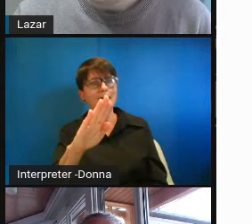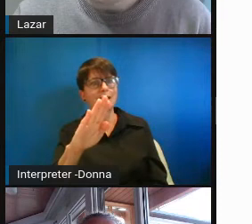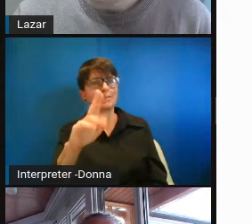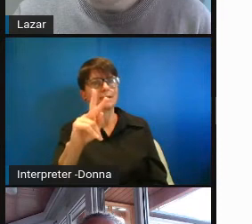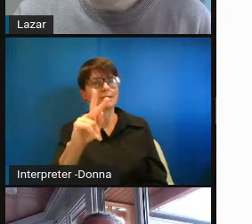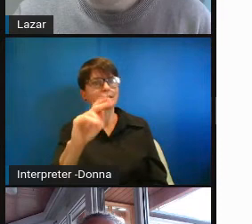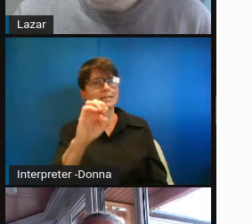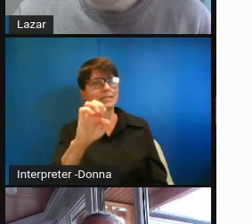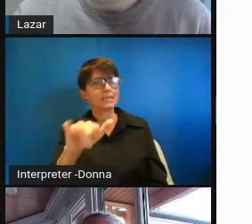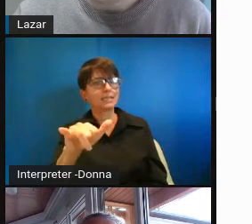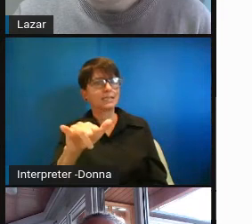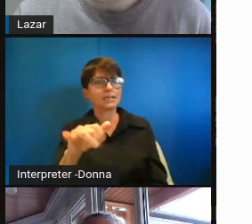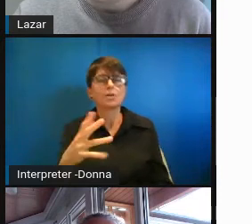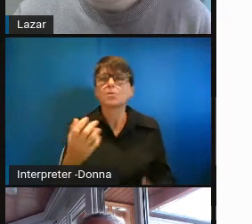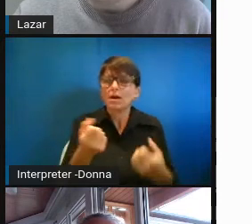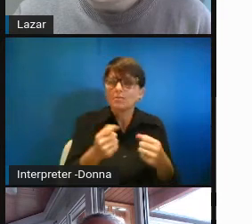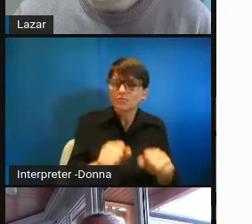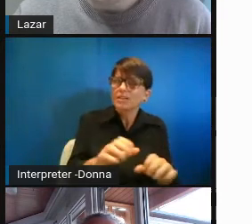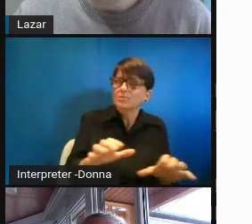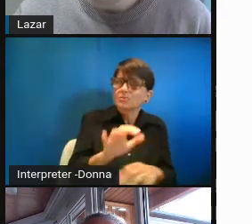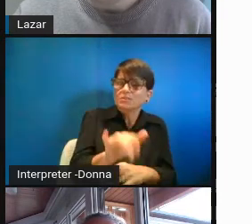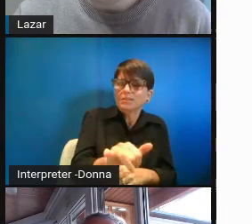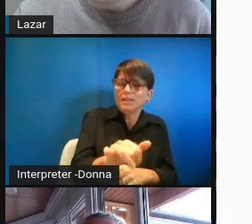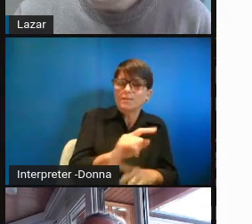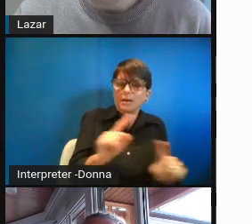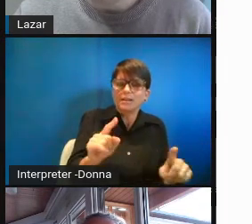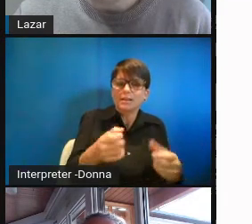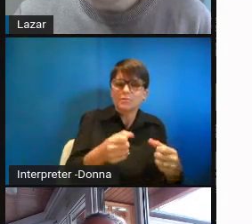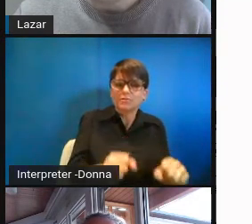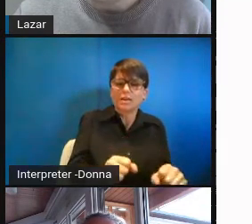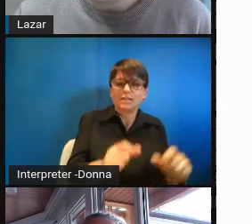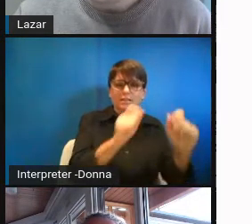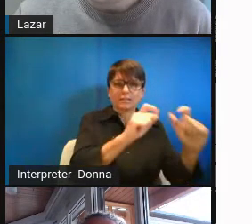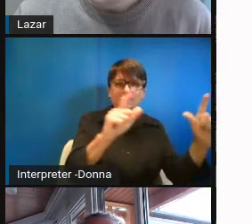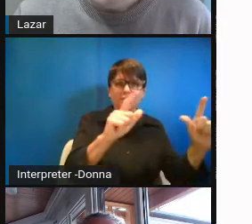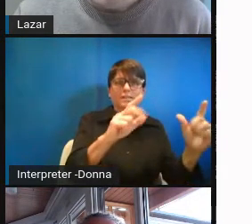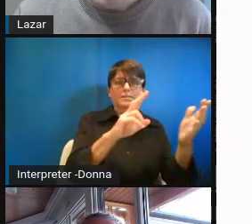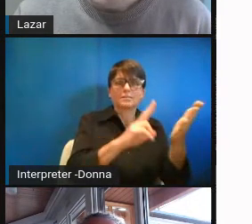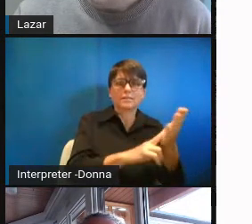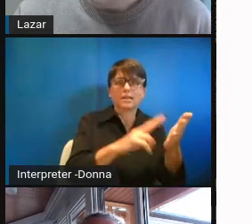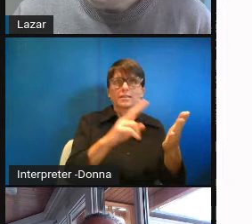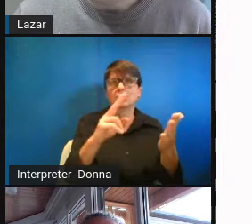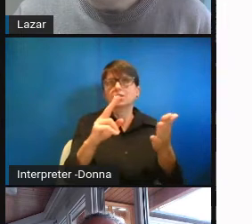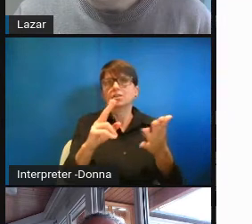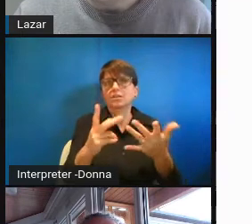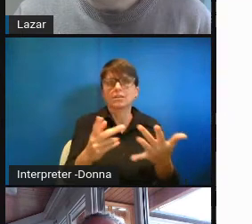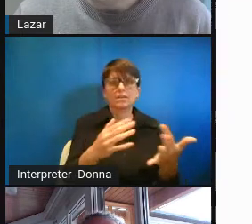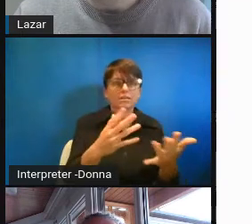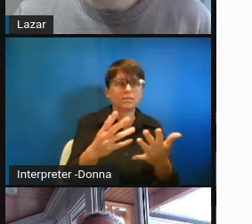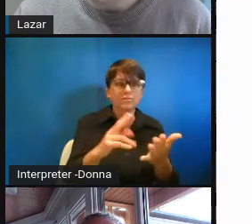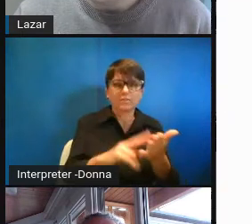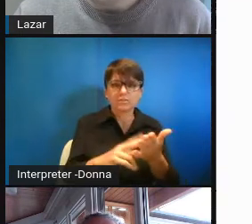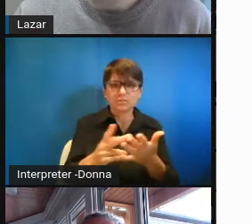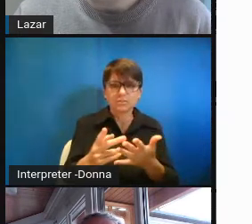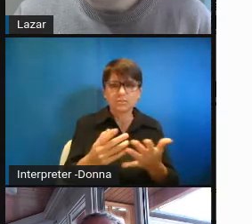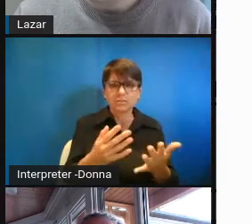Delivery saver, sign in, register, reducing the risk, diabetes.